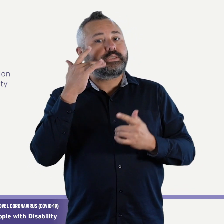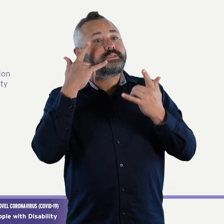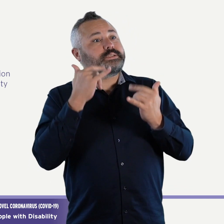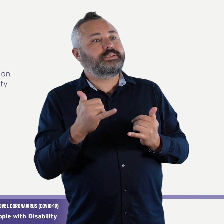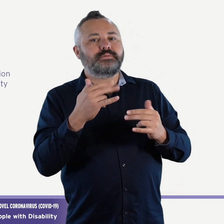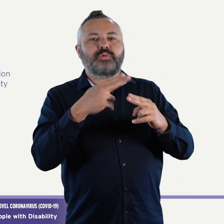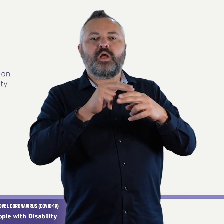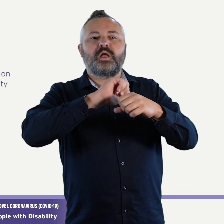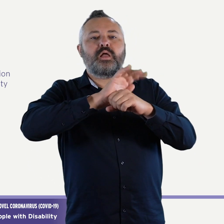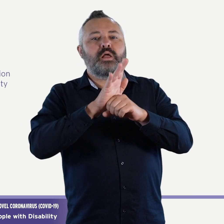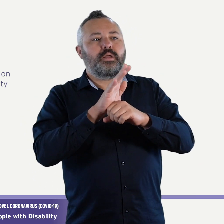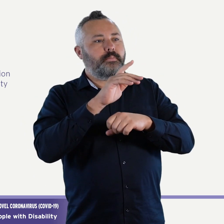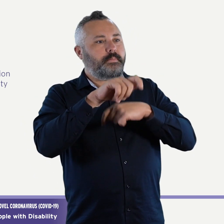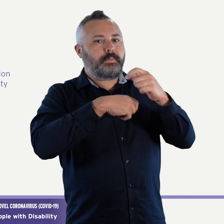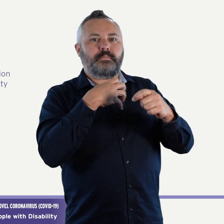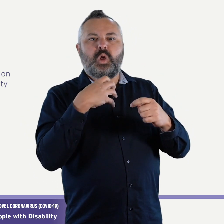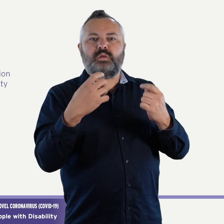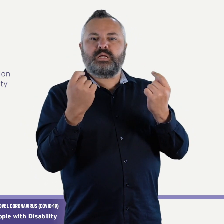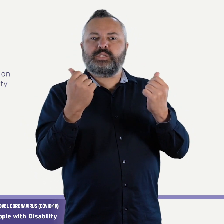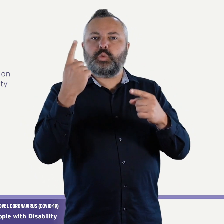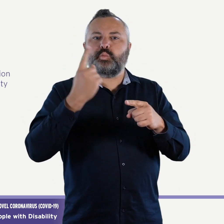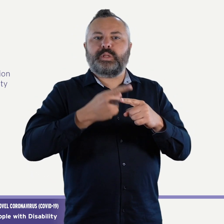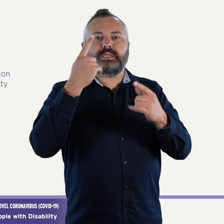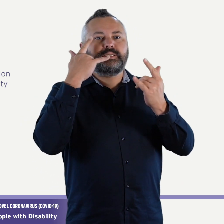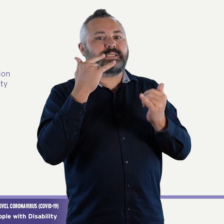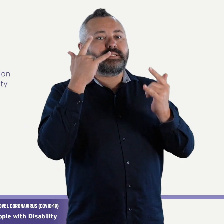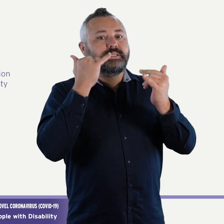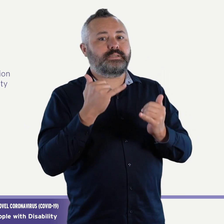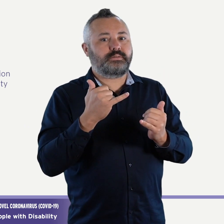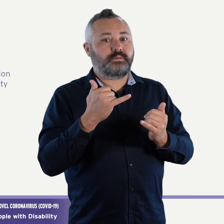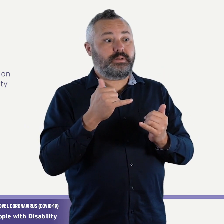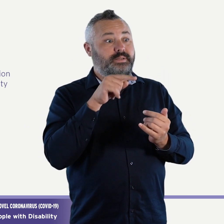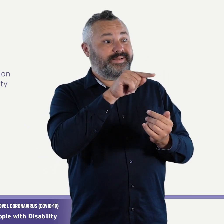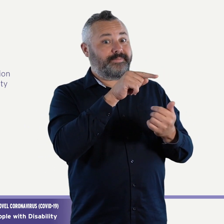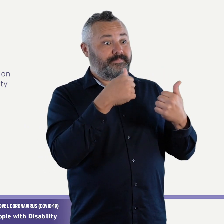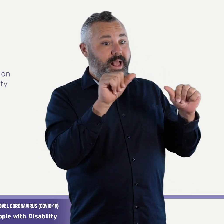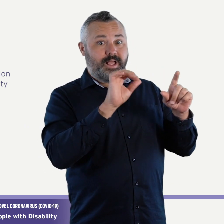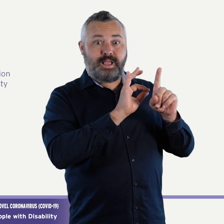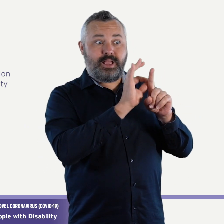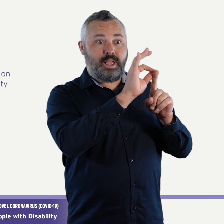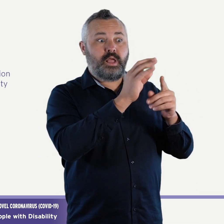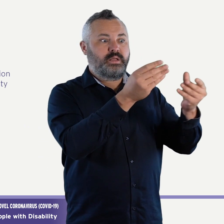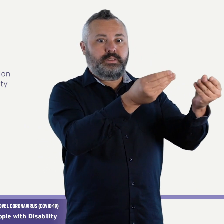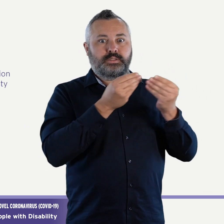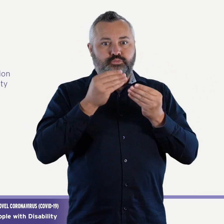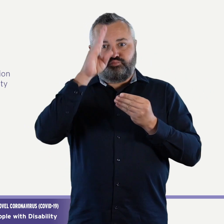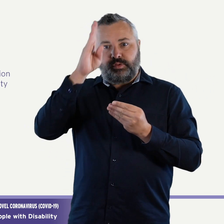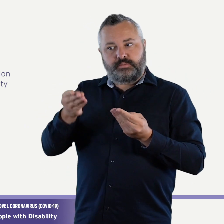As safe and effective pathology testing methods and capacity becomes available, prioritise mechanisms to